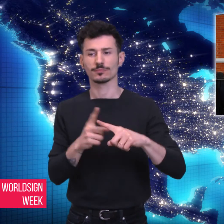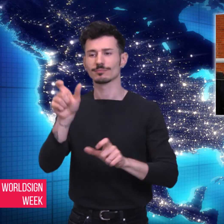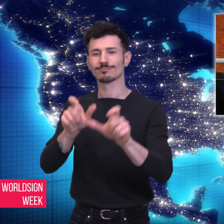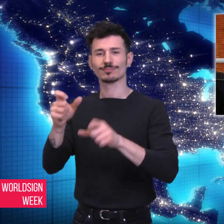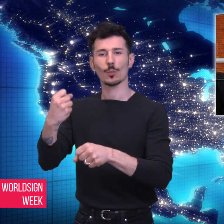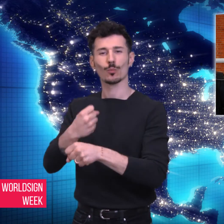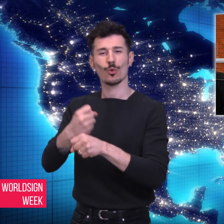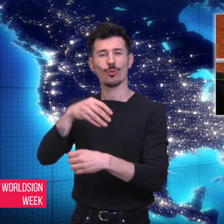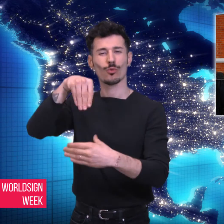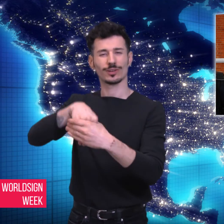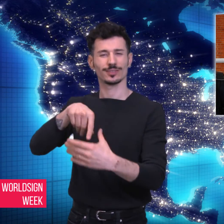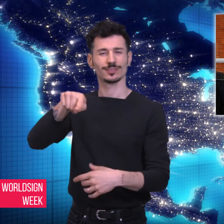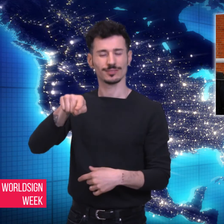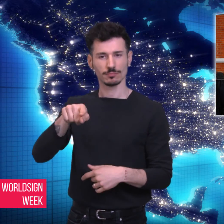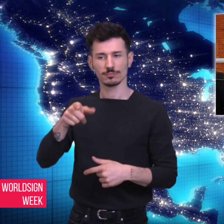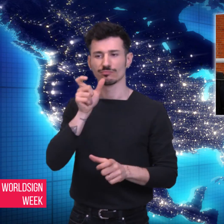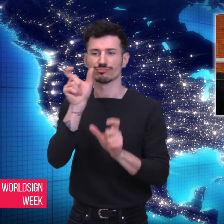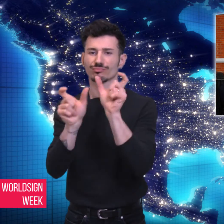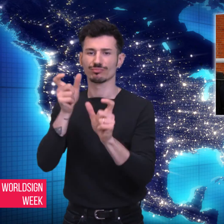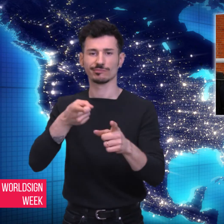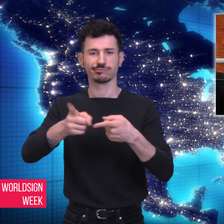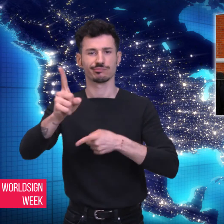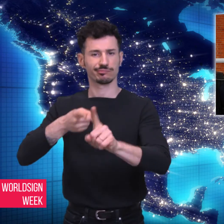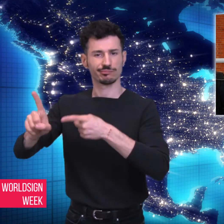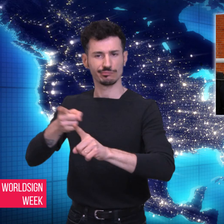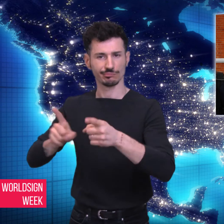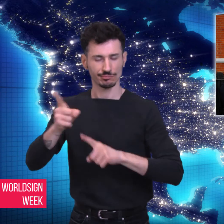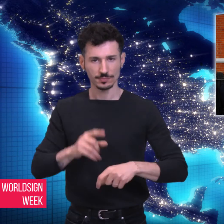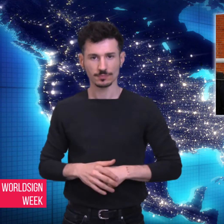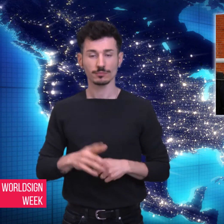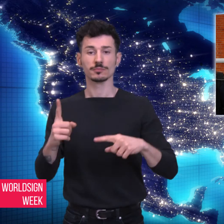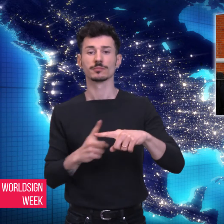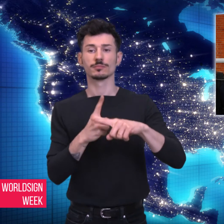abusive to the embassy staff. Assange also continued his